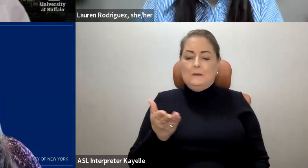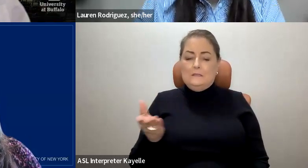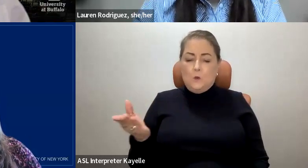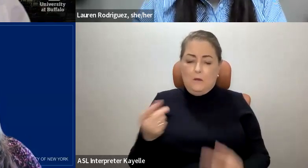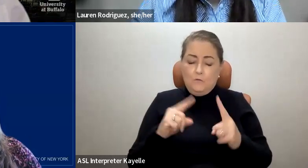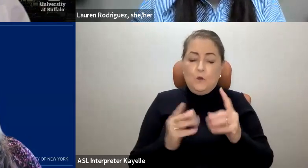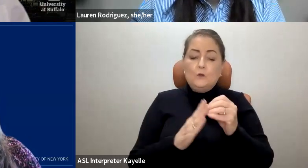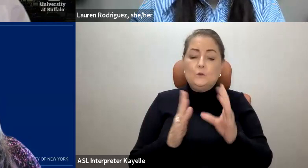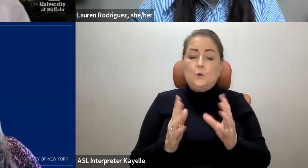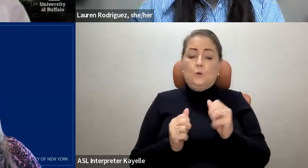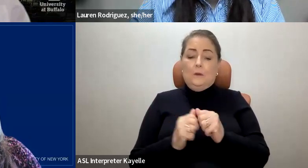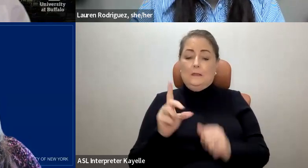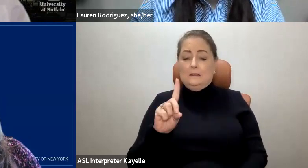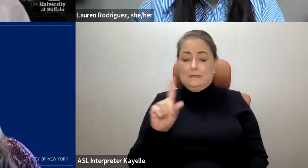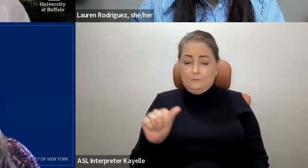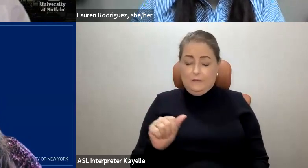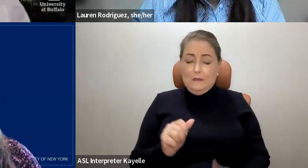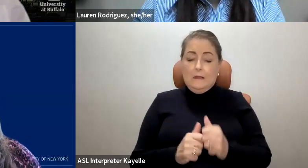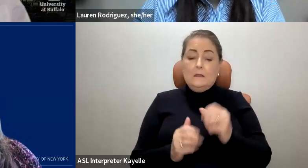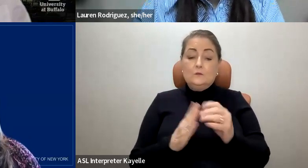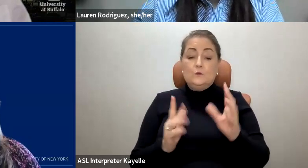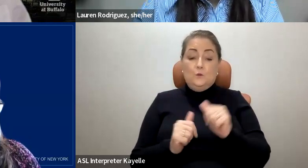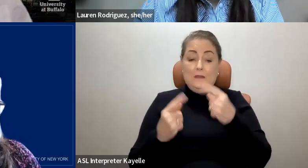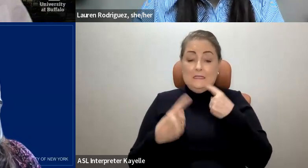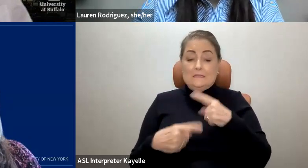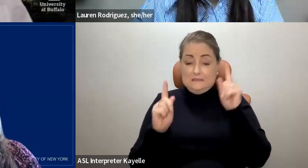disabilities out of our Student Success Division here at the